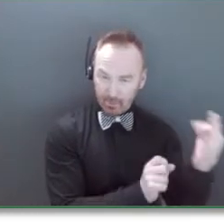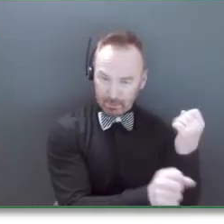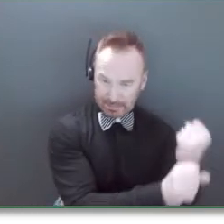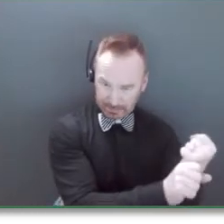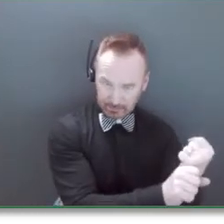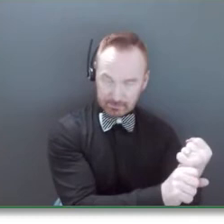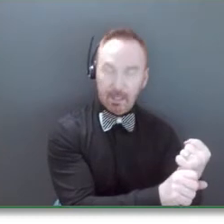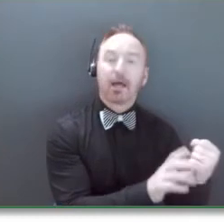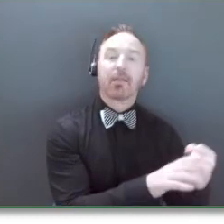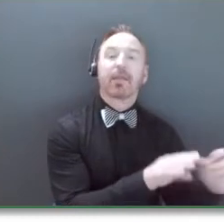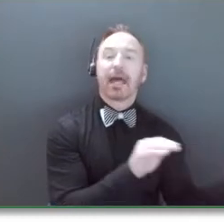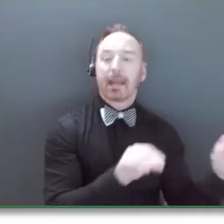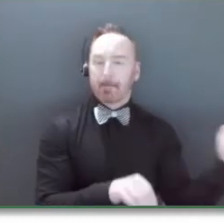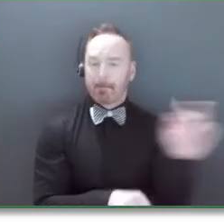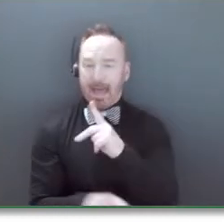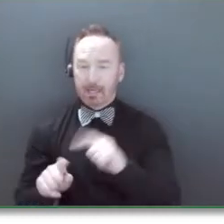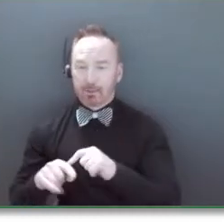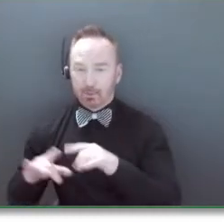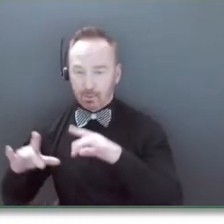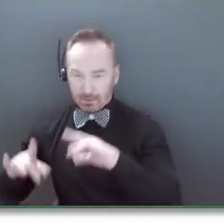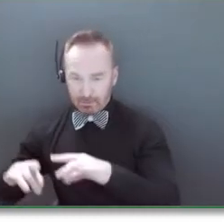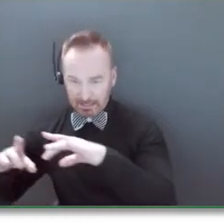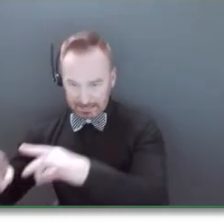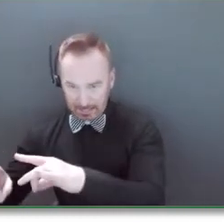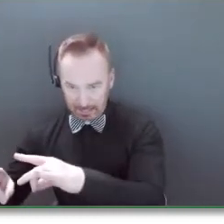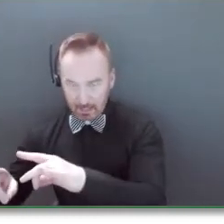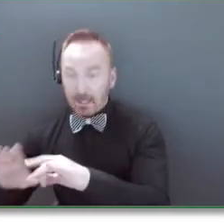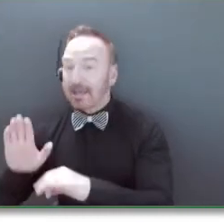took his experience with the trail rider here and said we have to have these in